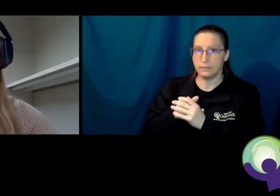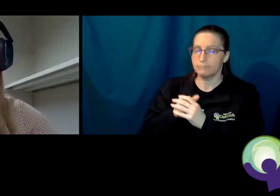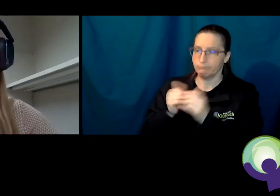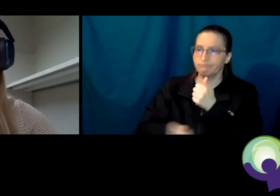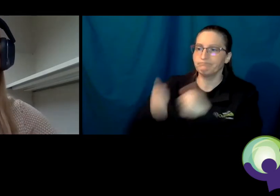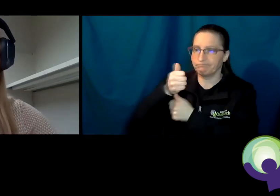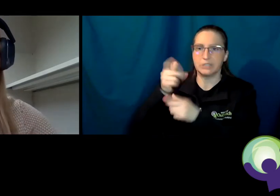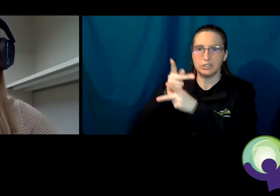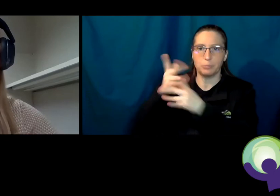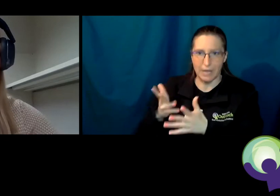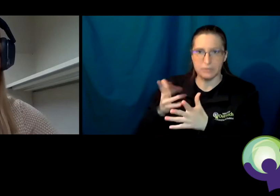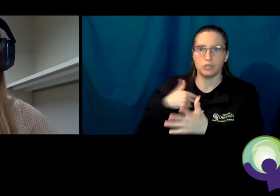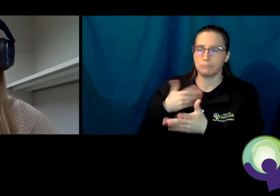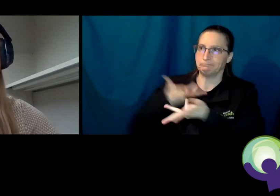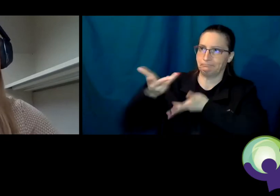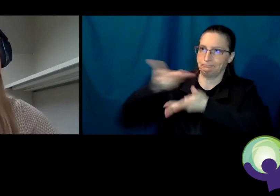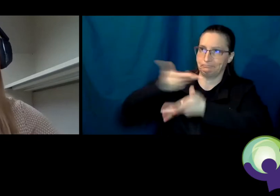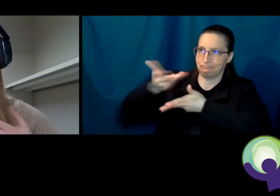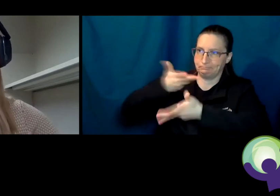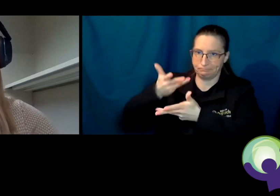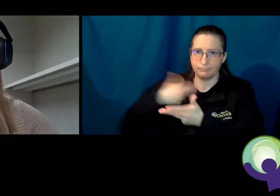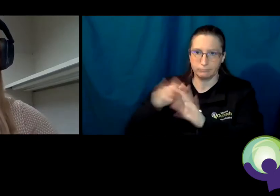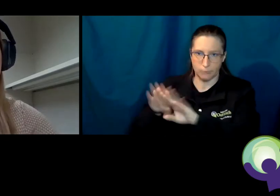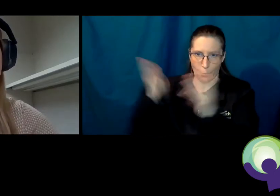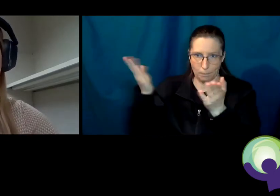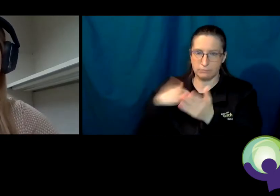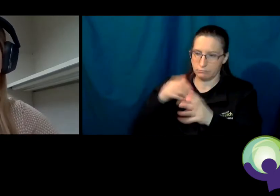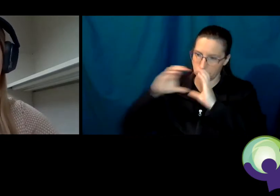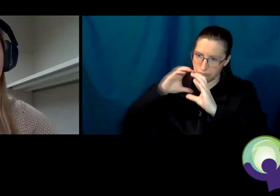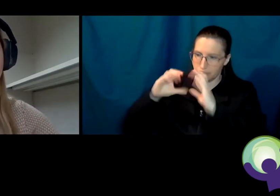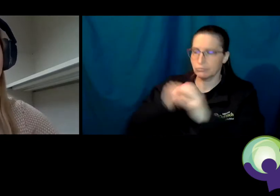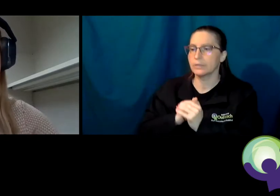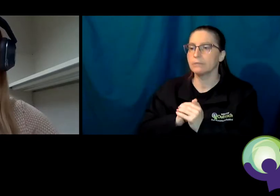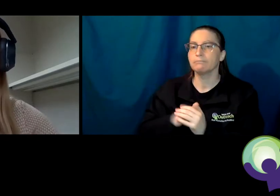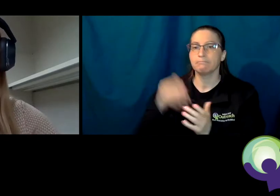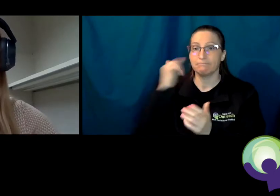open communication with them if it is a situation where they do not feel comfortable going to their